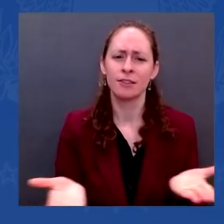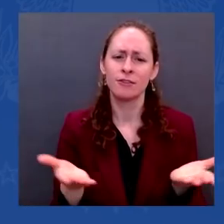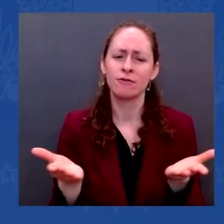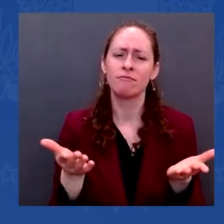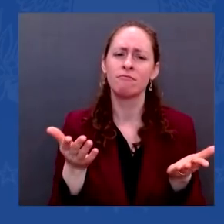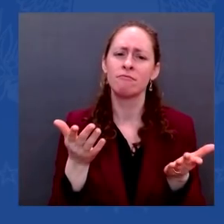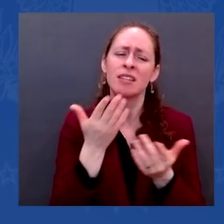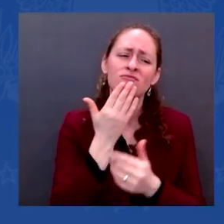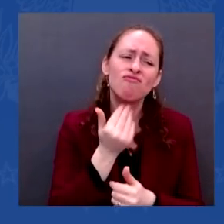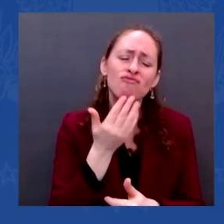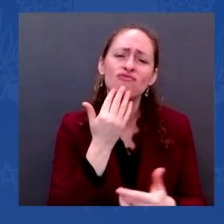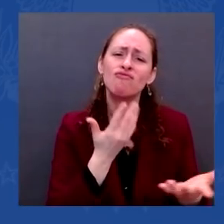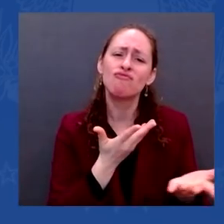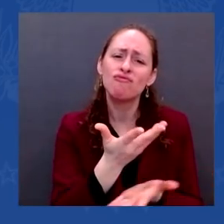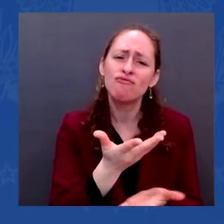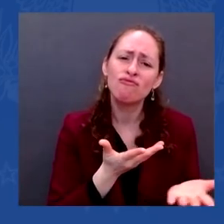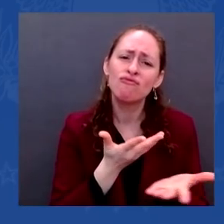Let us be full of grace.